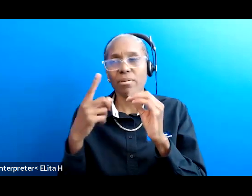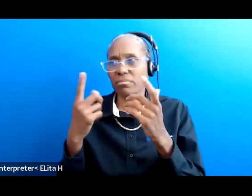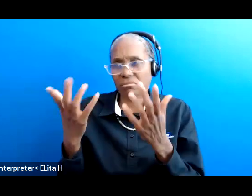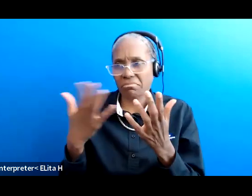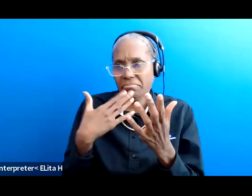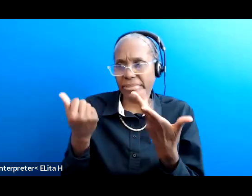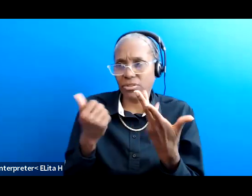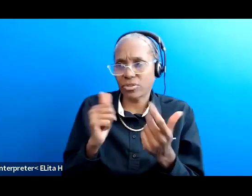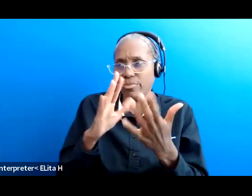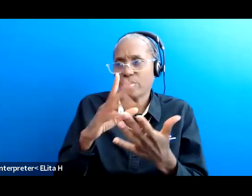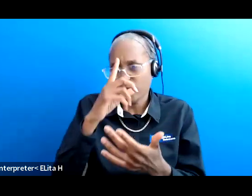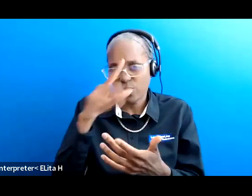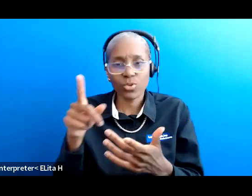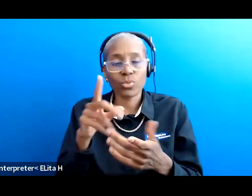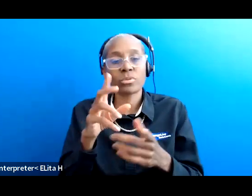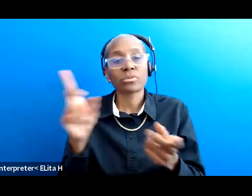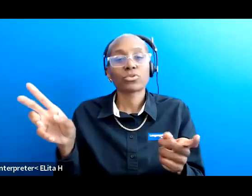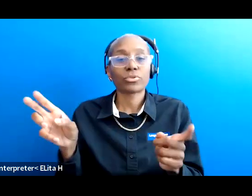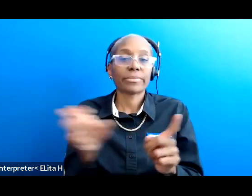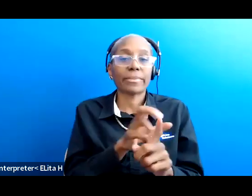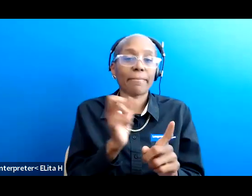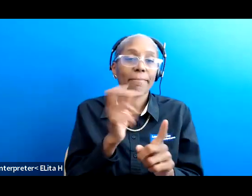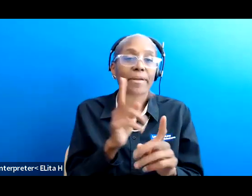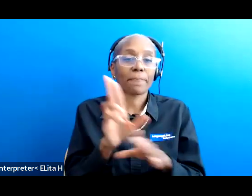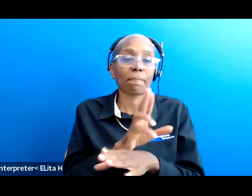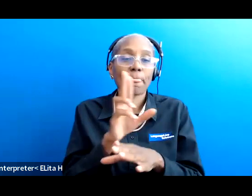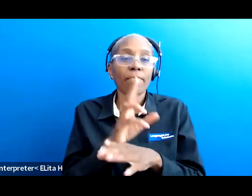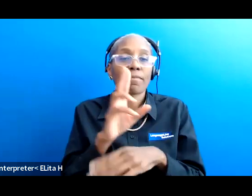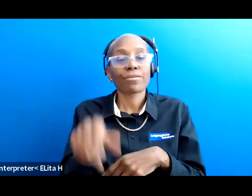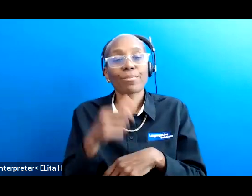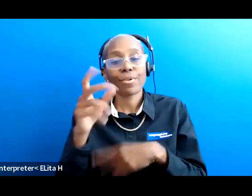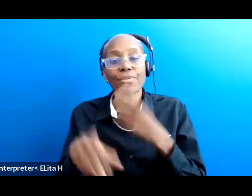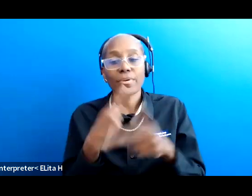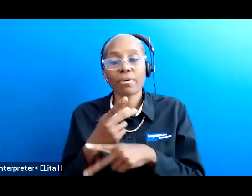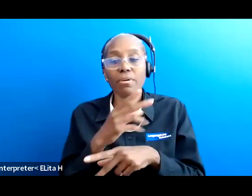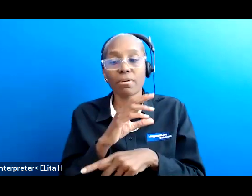best way for you to transition to using some other kind of bowel program